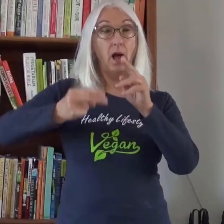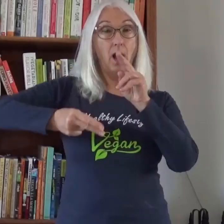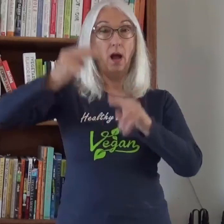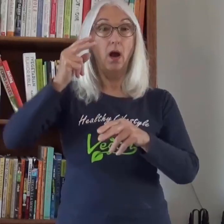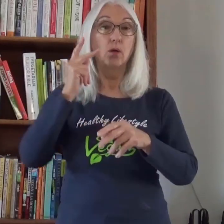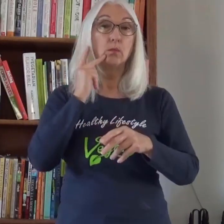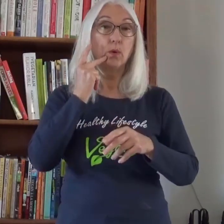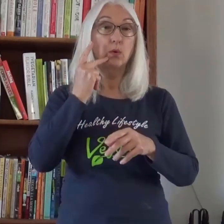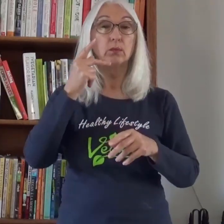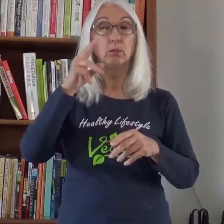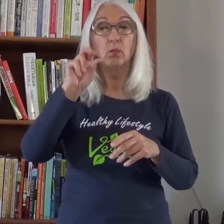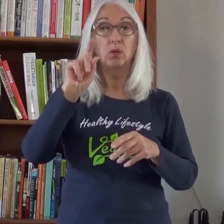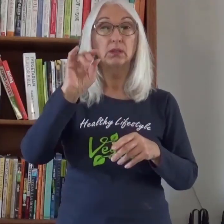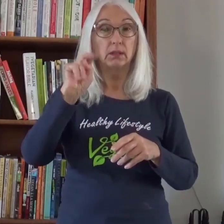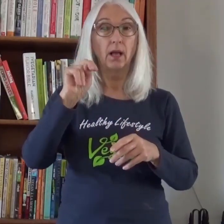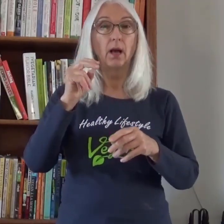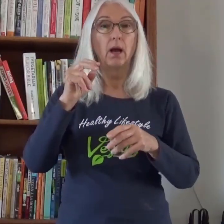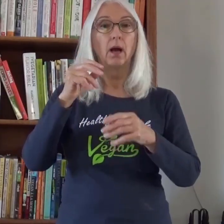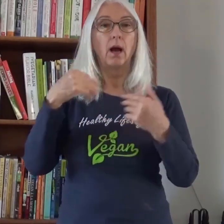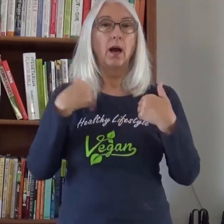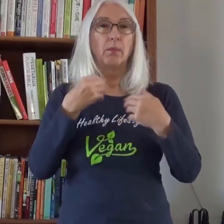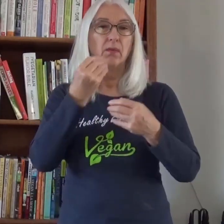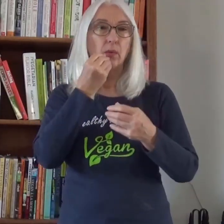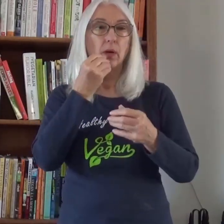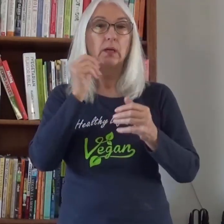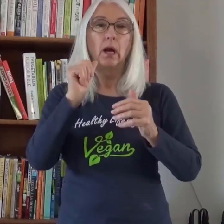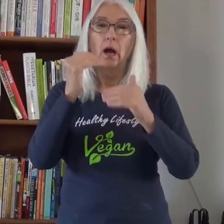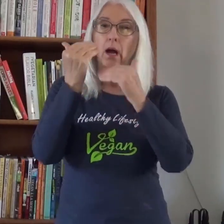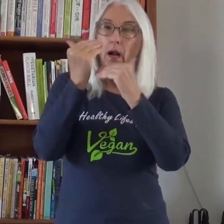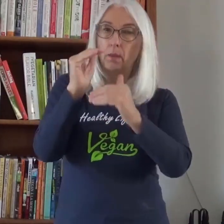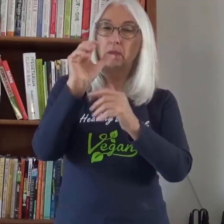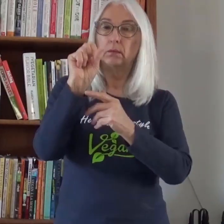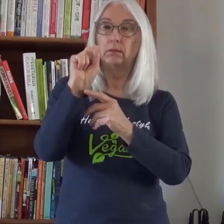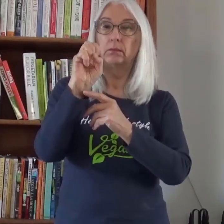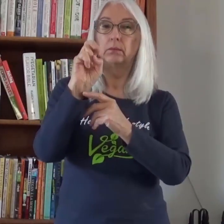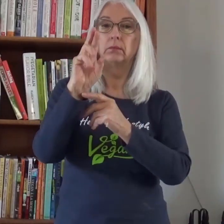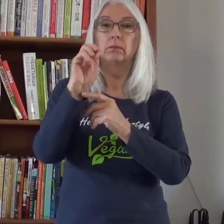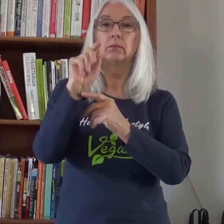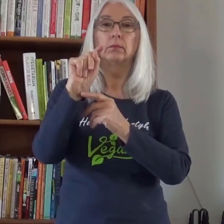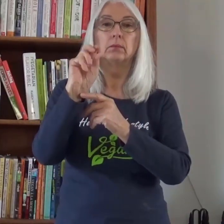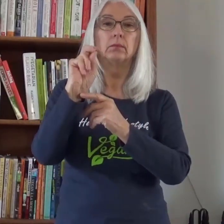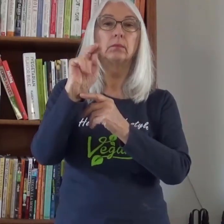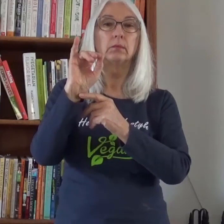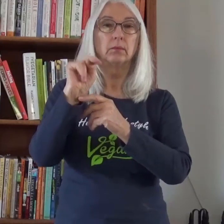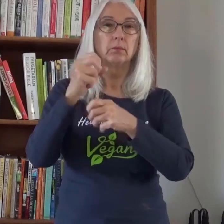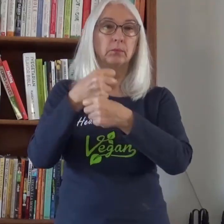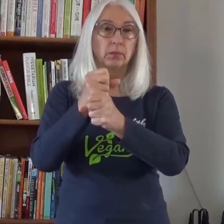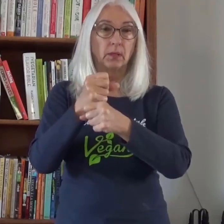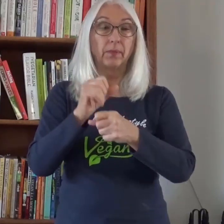A diet high in protein and animal foods can limit serotonin production.